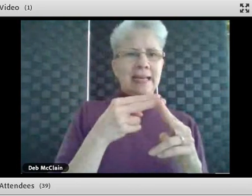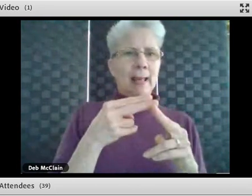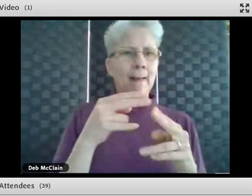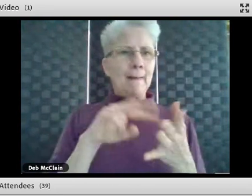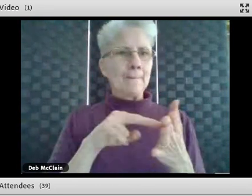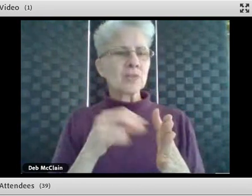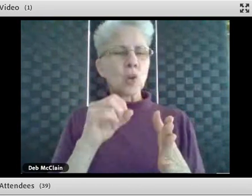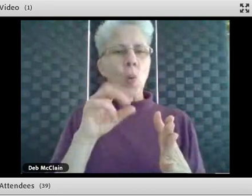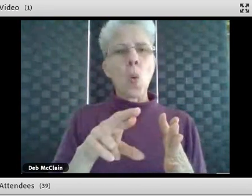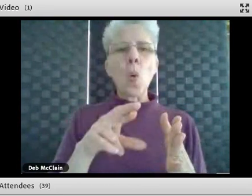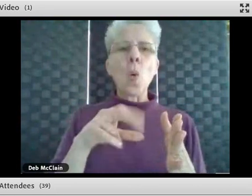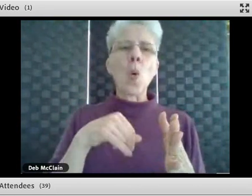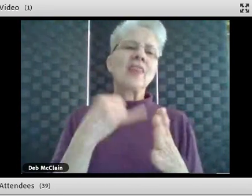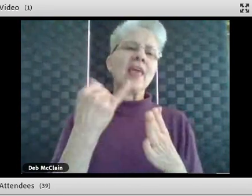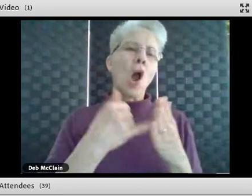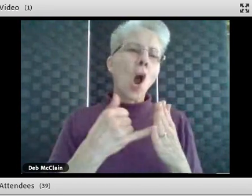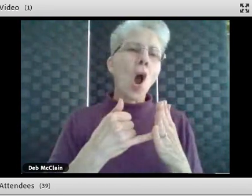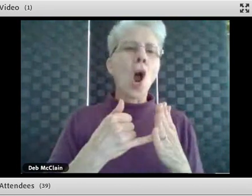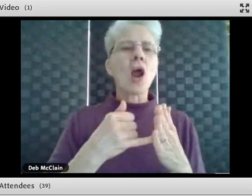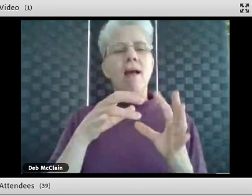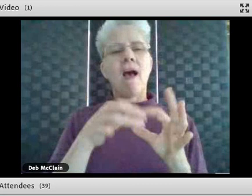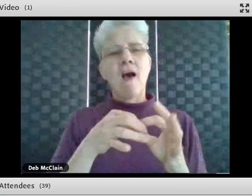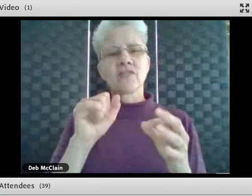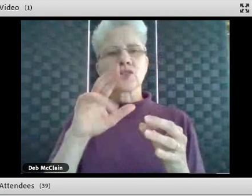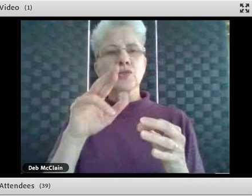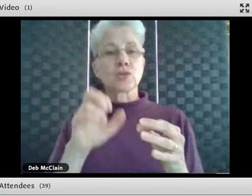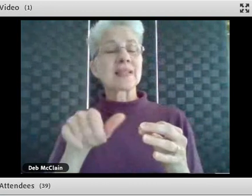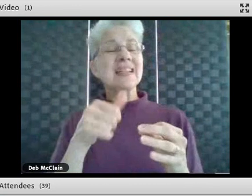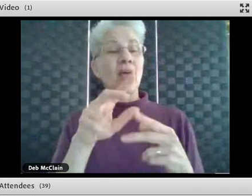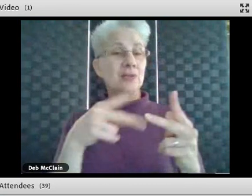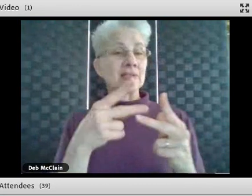but the art and architecture thesaurus, which is another type of controlled vocabulary.